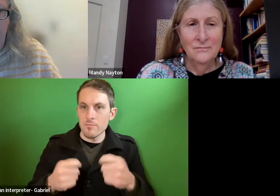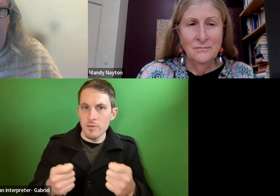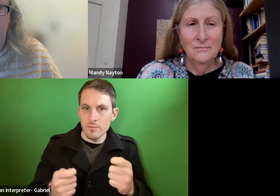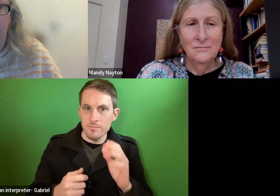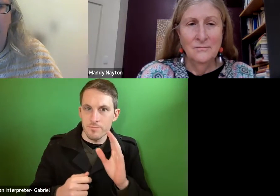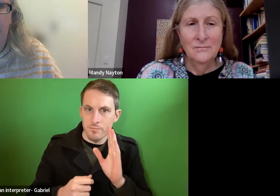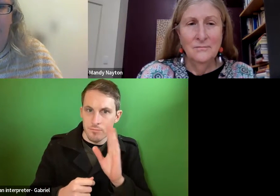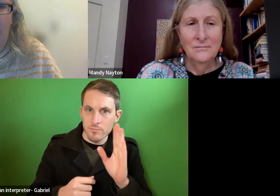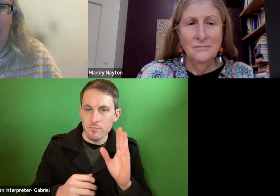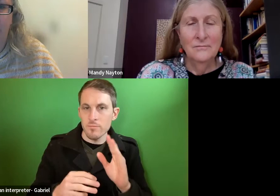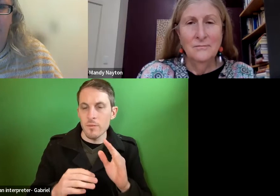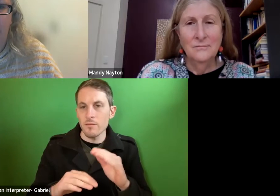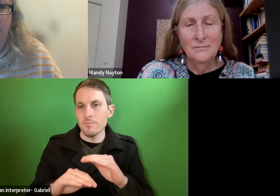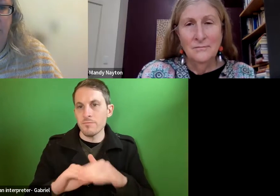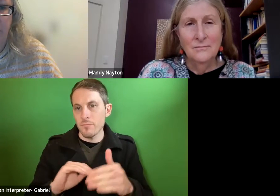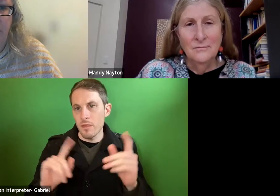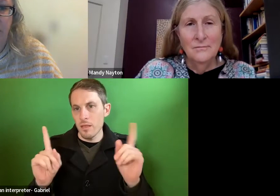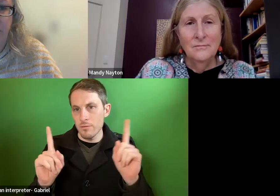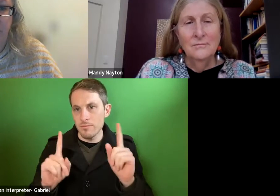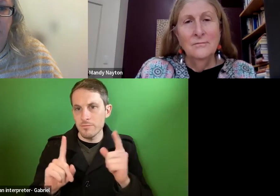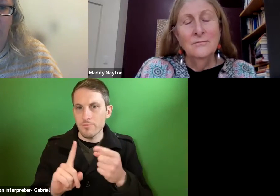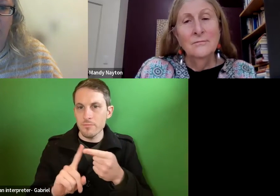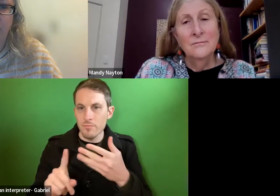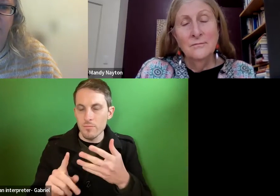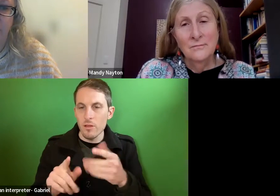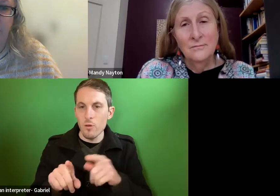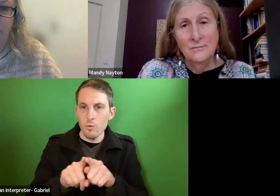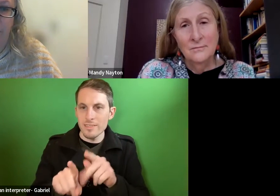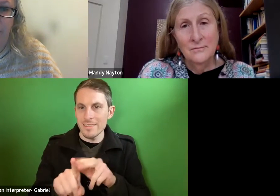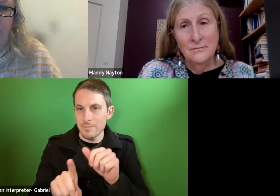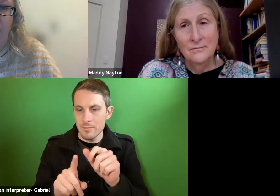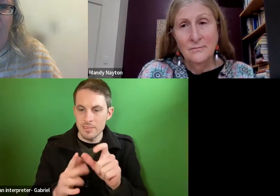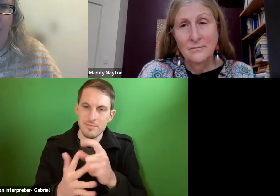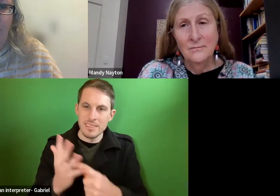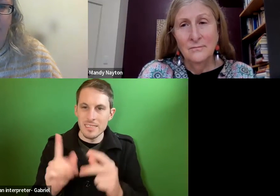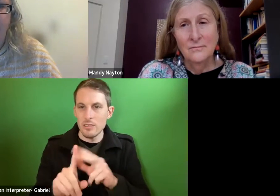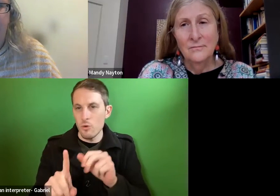a review of the current Pacific Learning Disabilities diagnosis and the parameters of